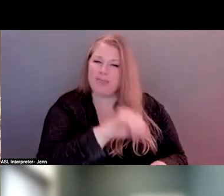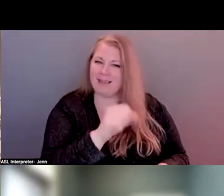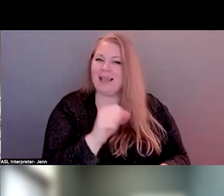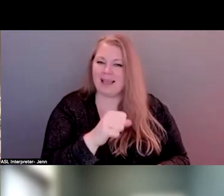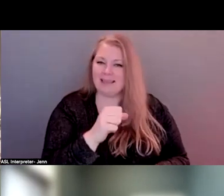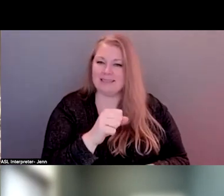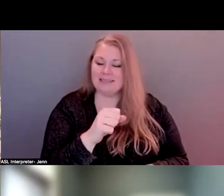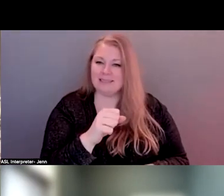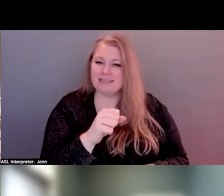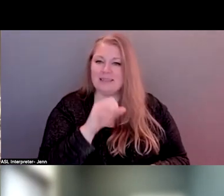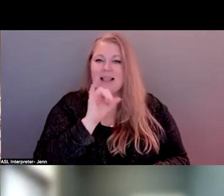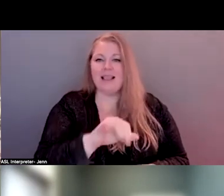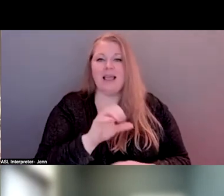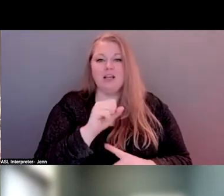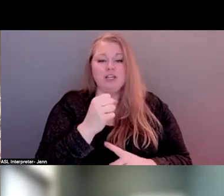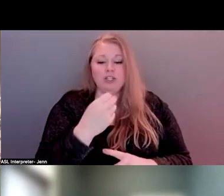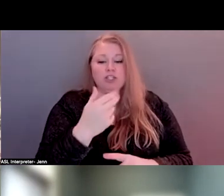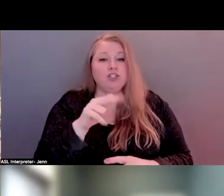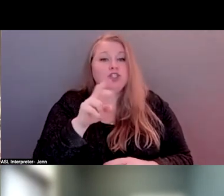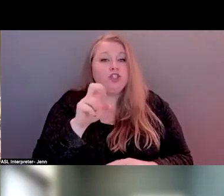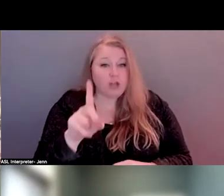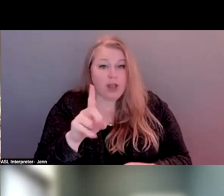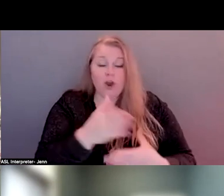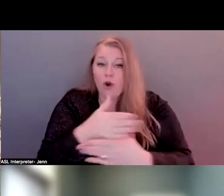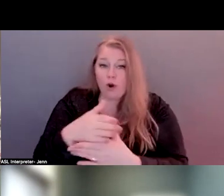shared learning so we don't all have to make the same mistakes and